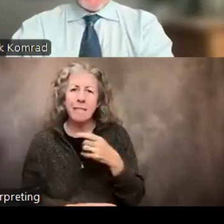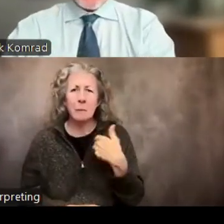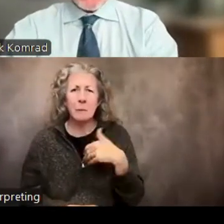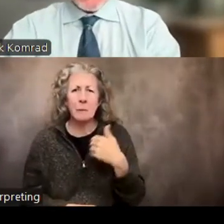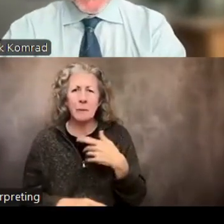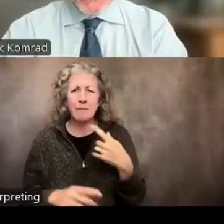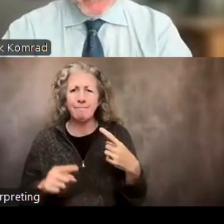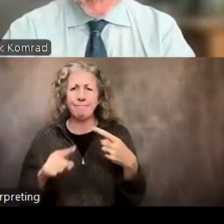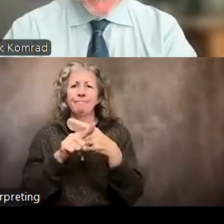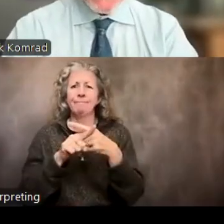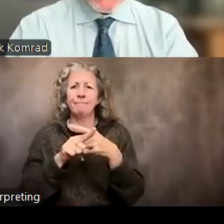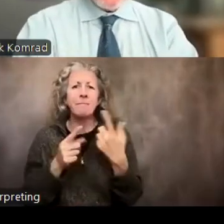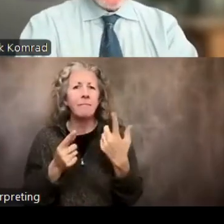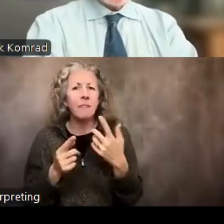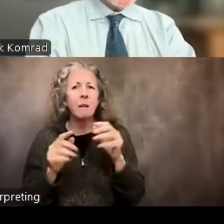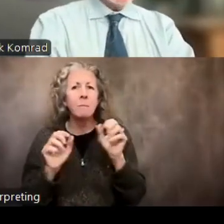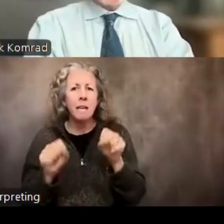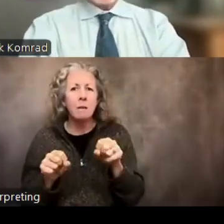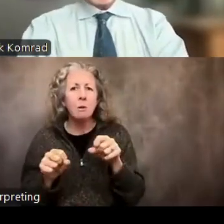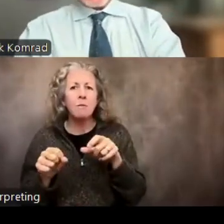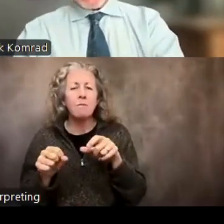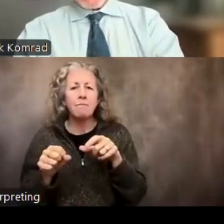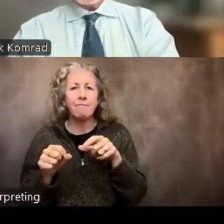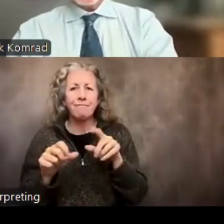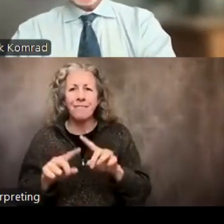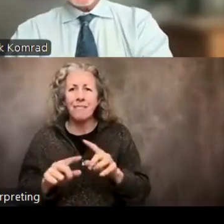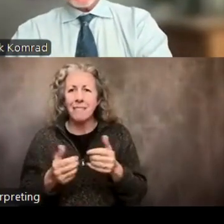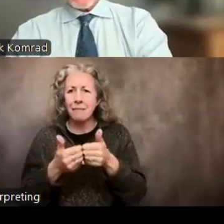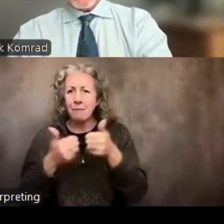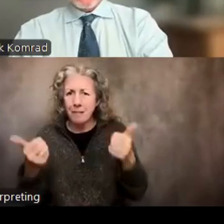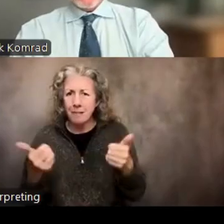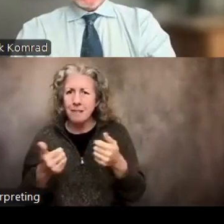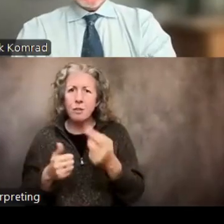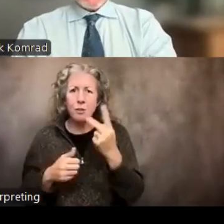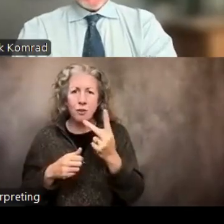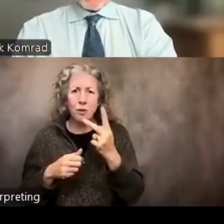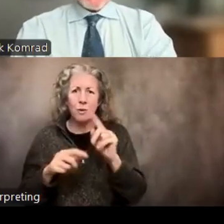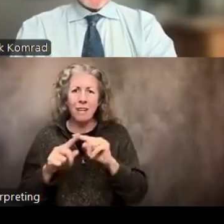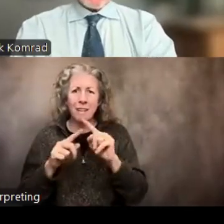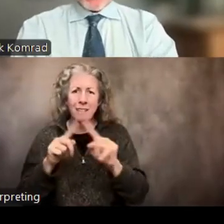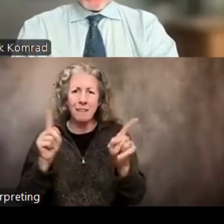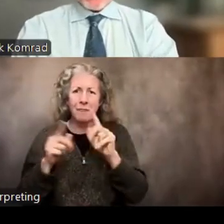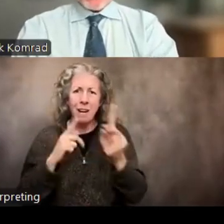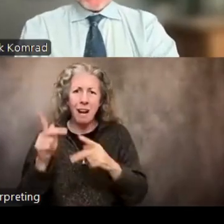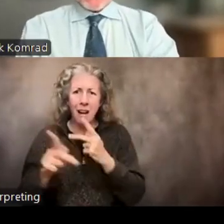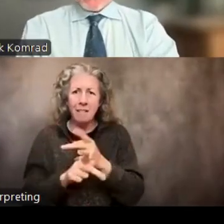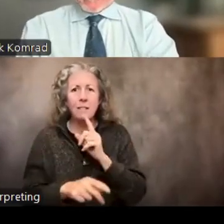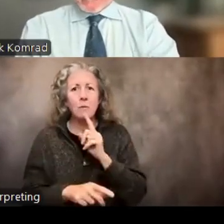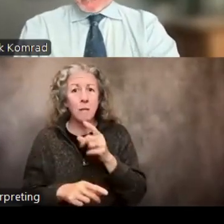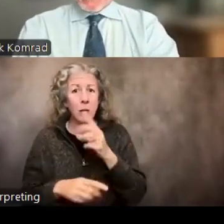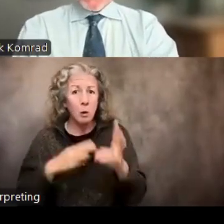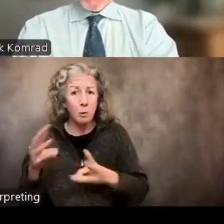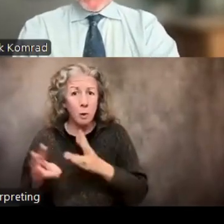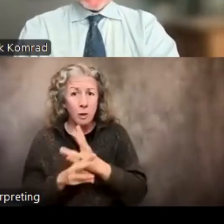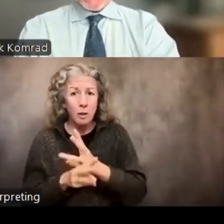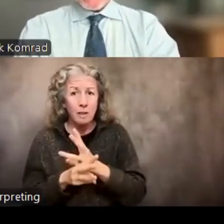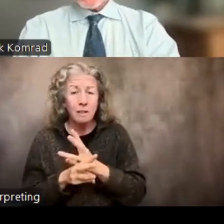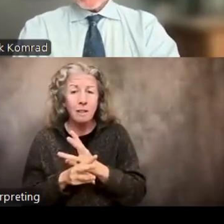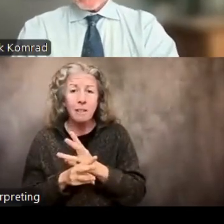able to distinguish these two different kinds of suicide is, in the real world, in the clinical trenches, absolutely